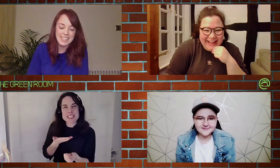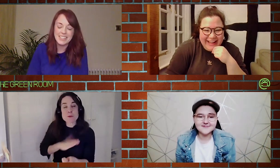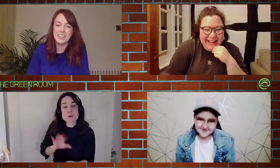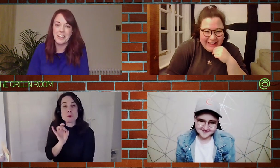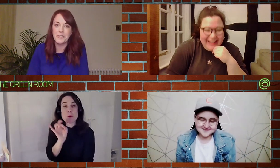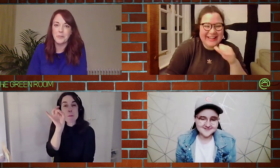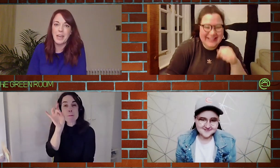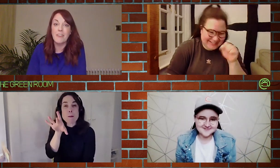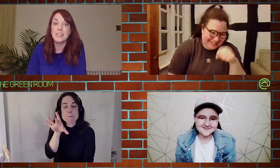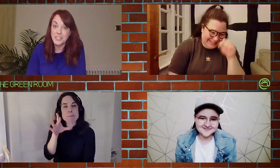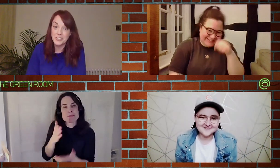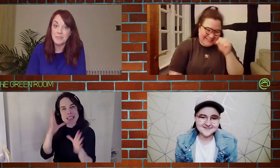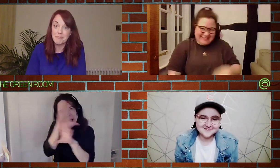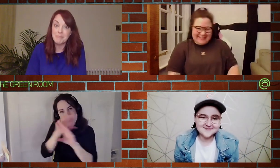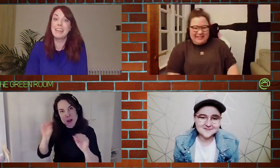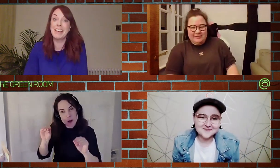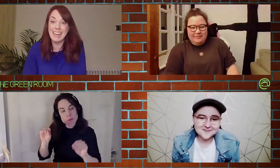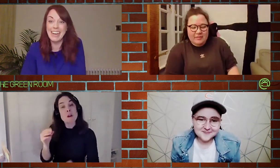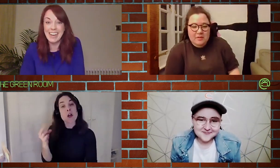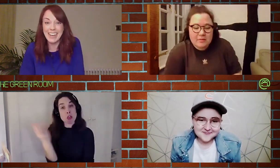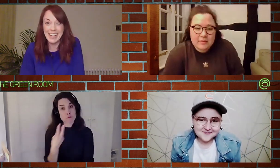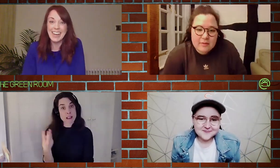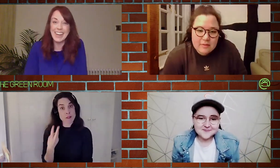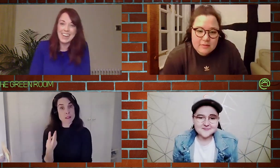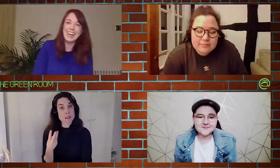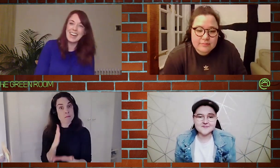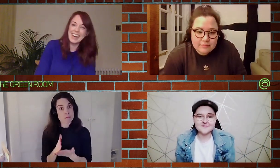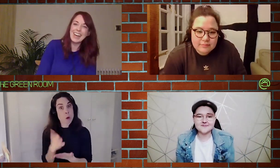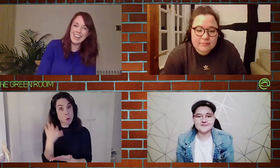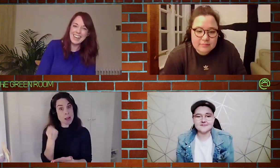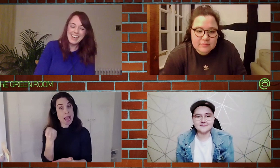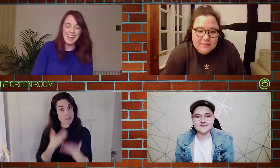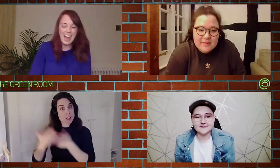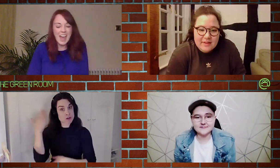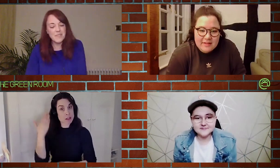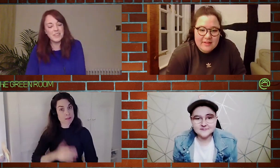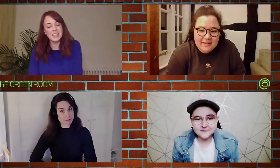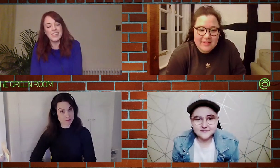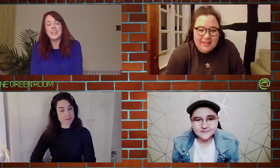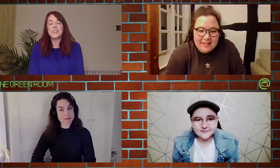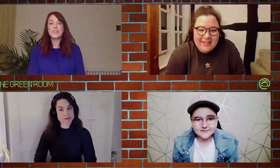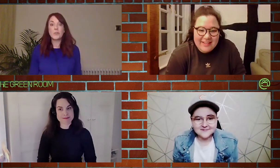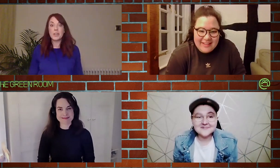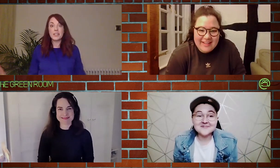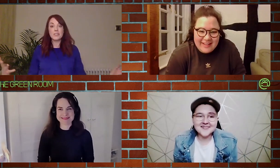to let you know we have history. Yes that's right. So yeah, let's talk